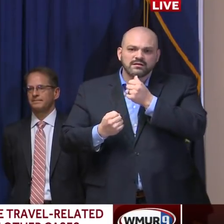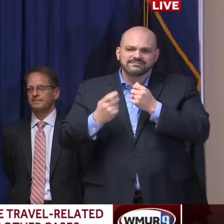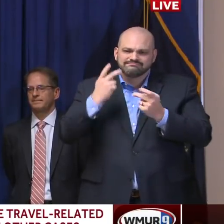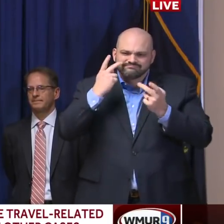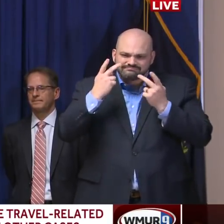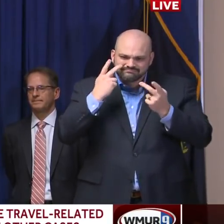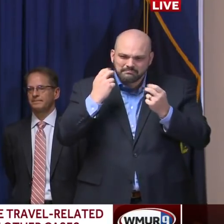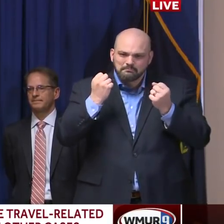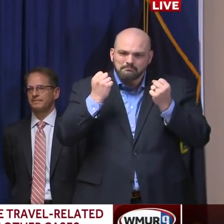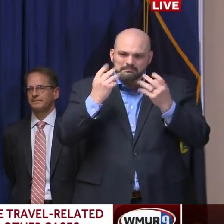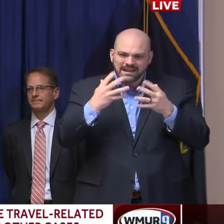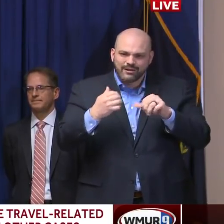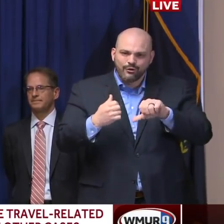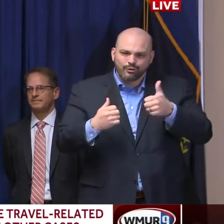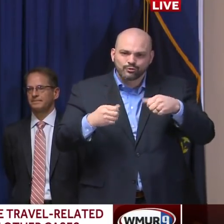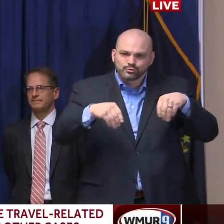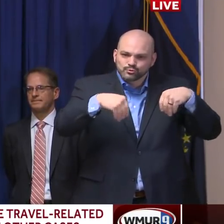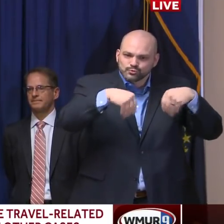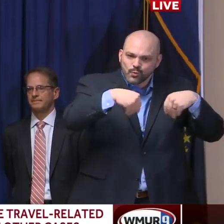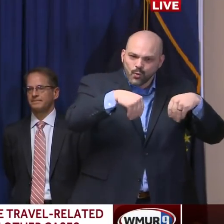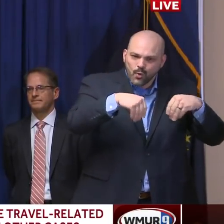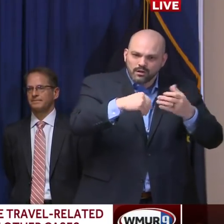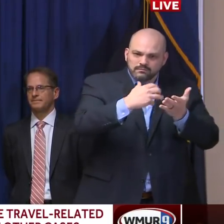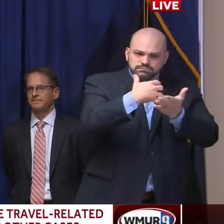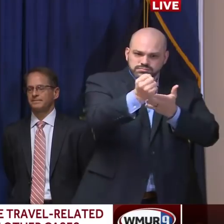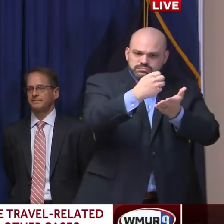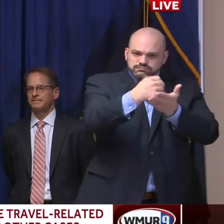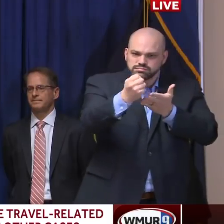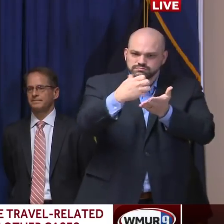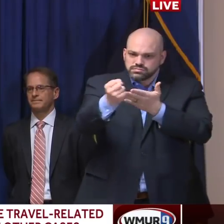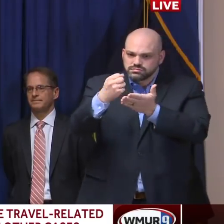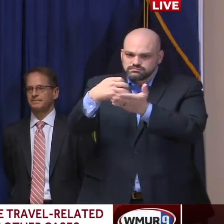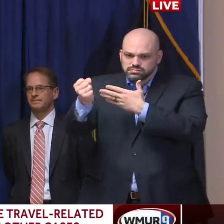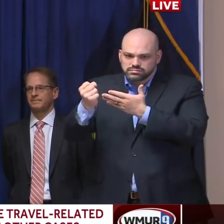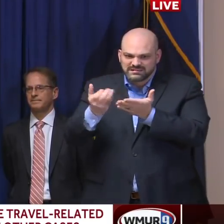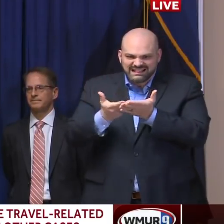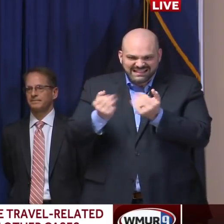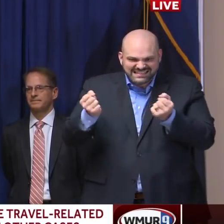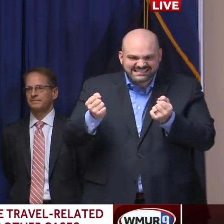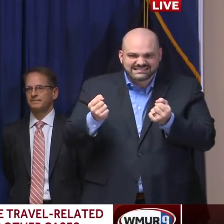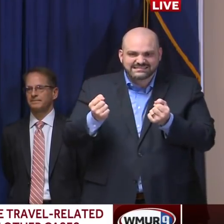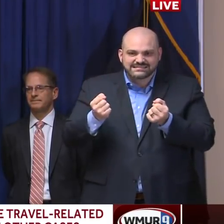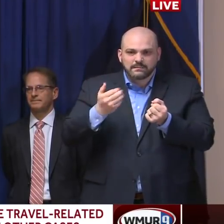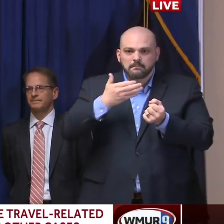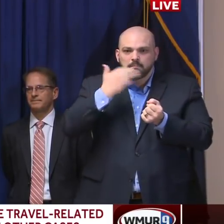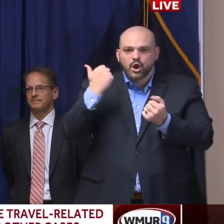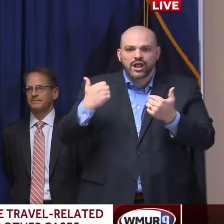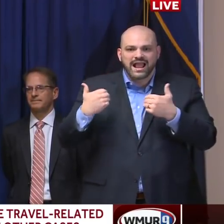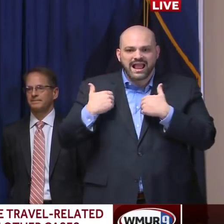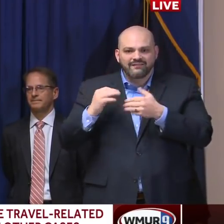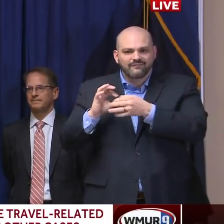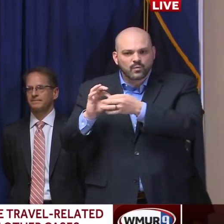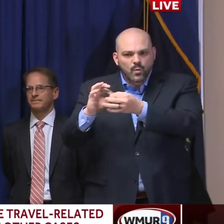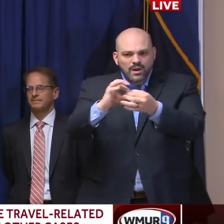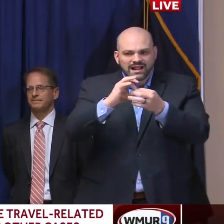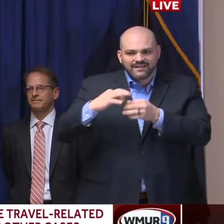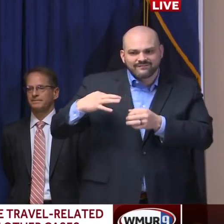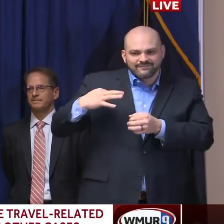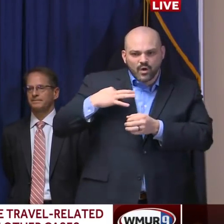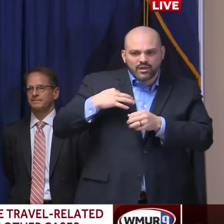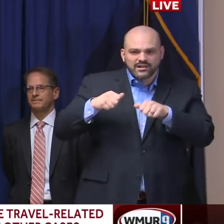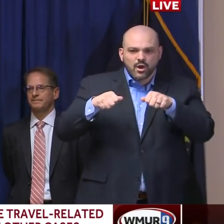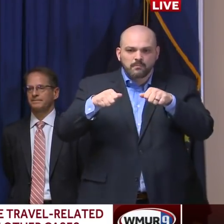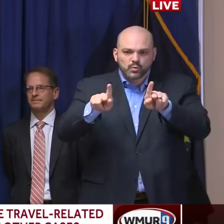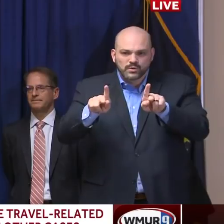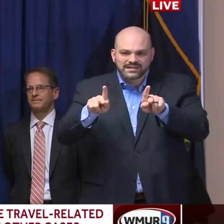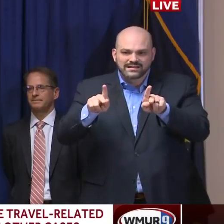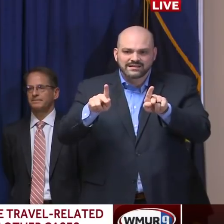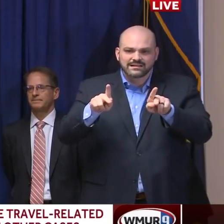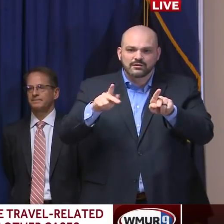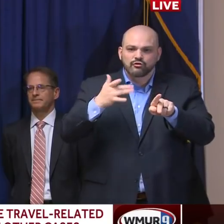BUT AS WE HAVE SEEN AT MARKET SHOPS AND OTHER STORES, THERE HAS BEEN A RUN ON A NUMBER OF ITEMS.